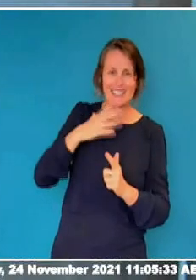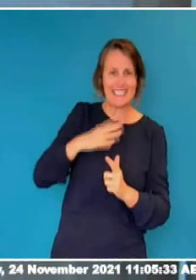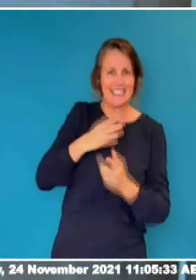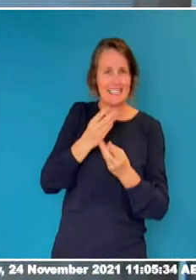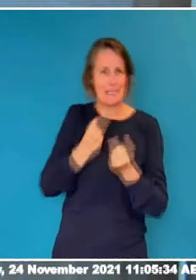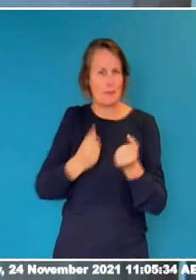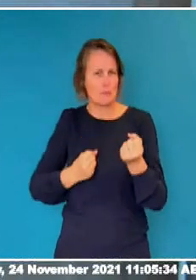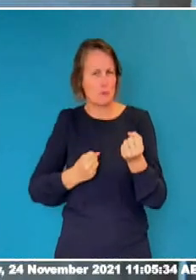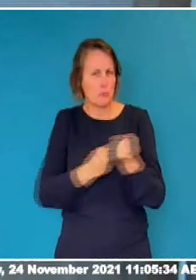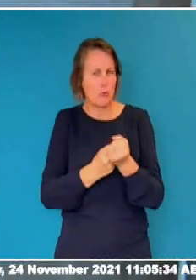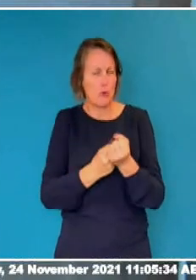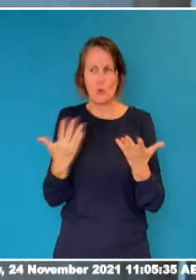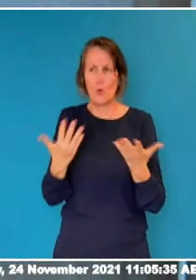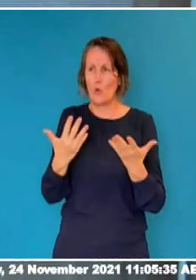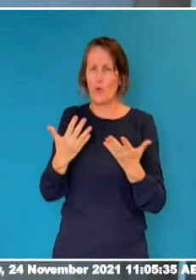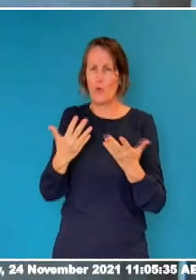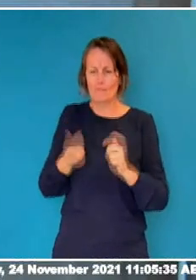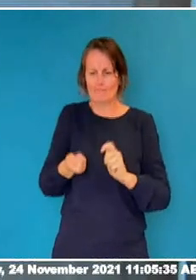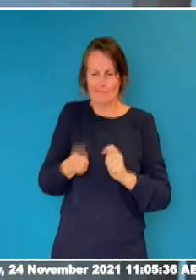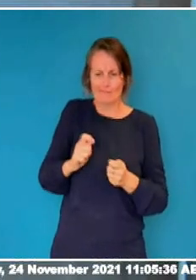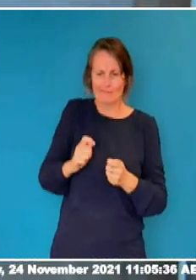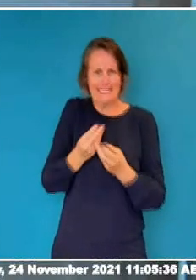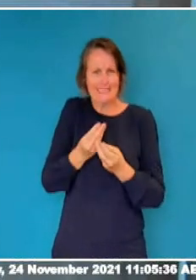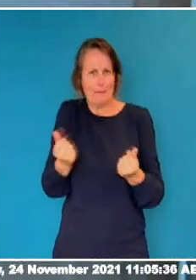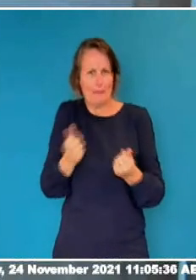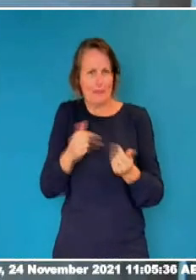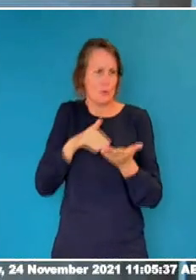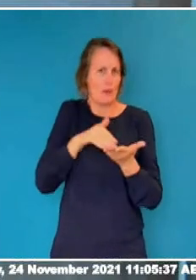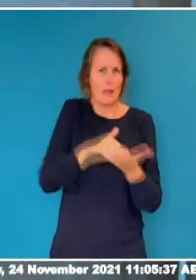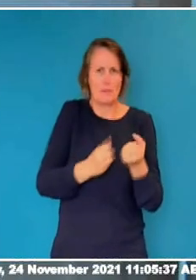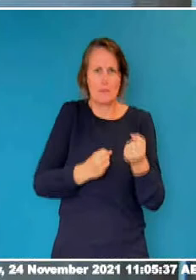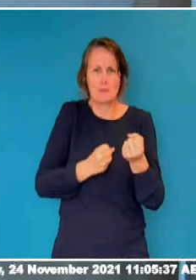an adjustment to be made as part of the work that they're doing.